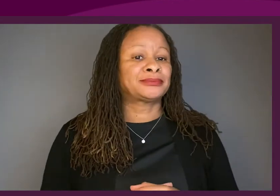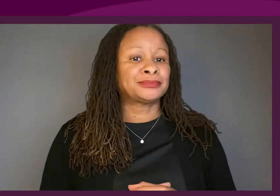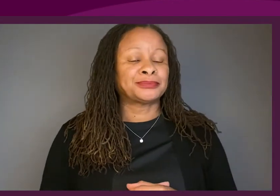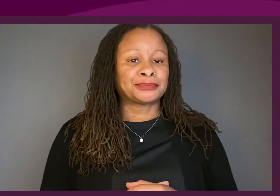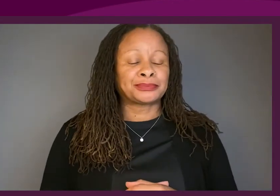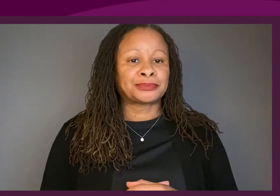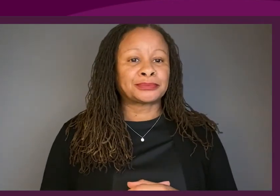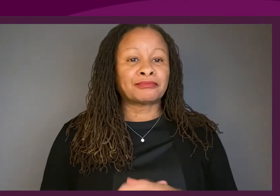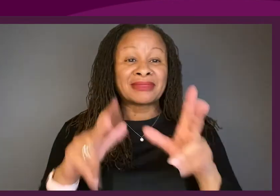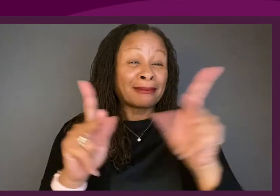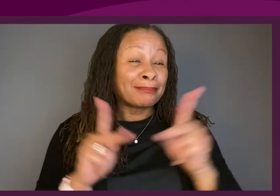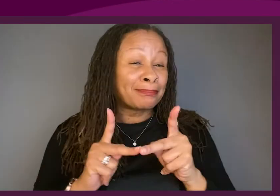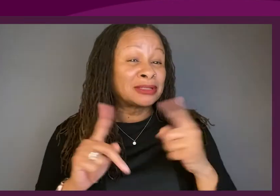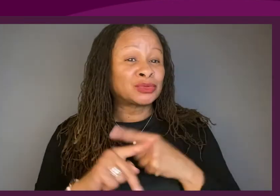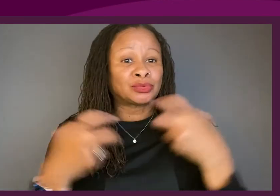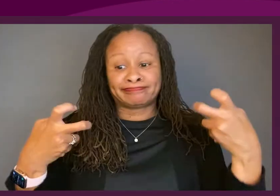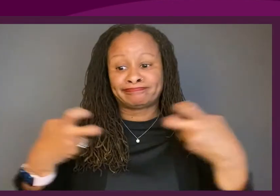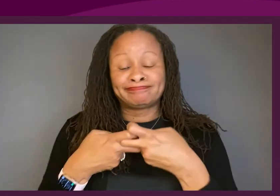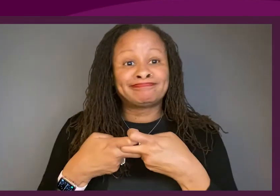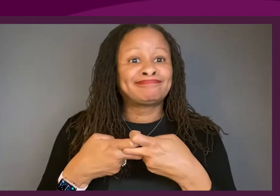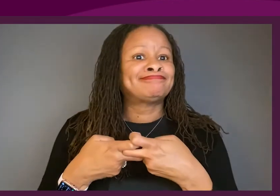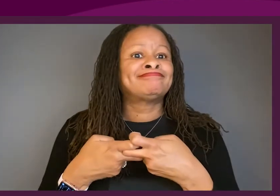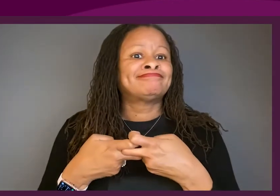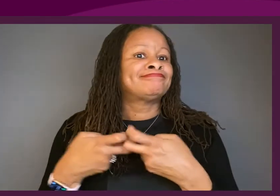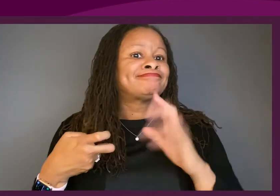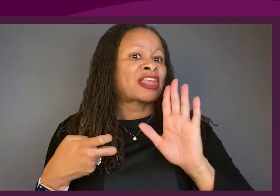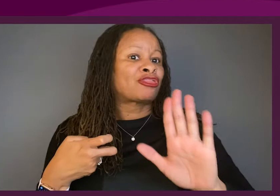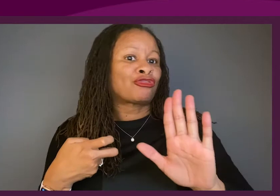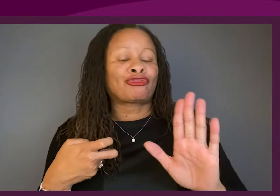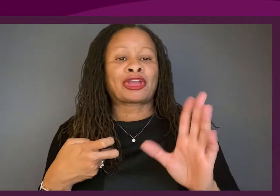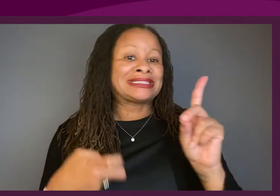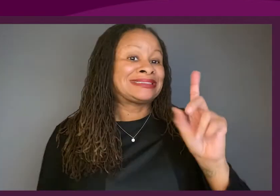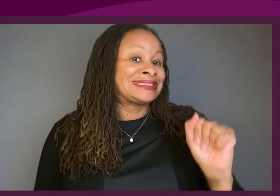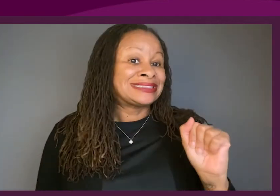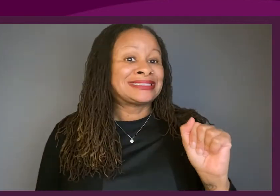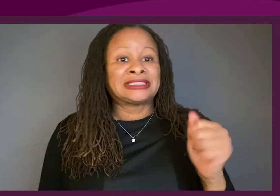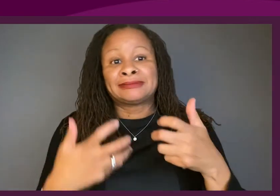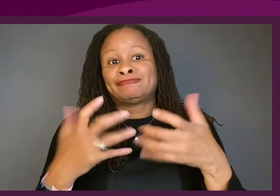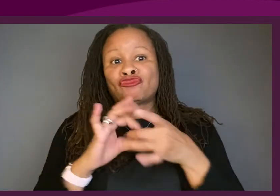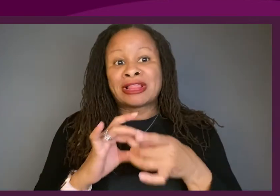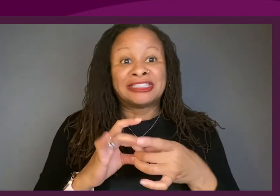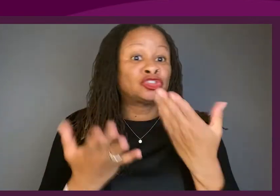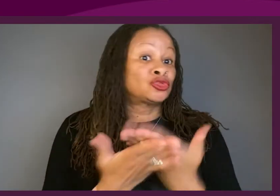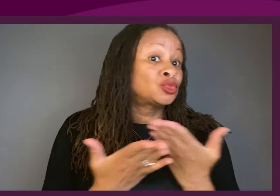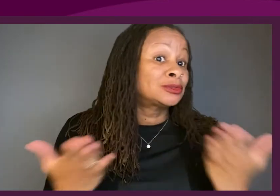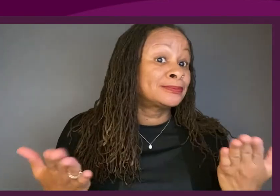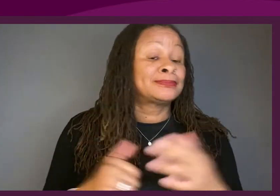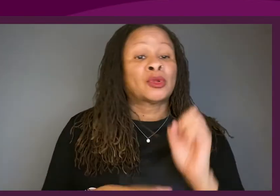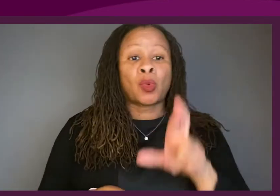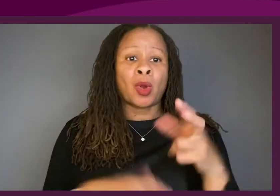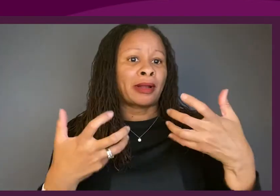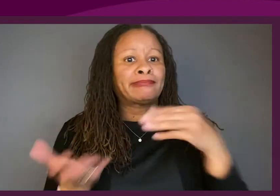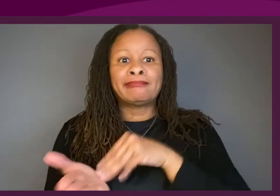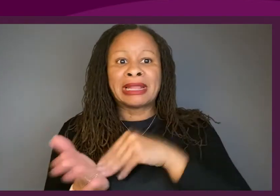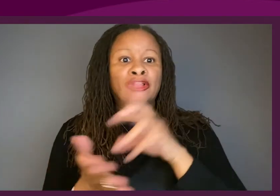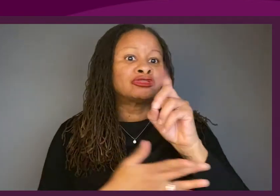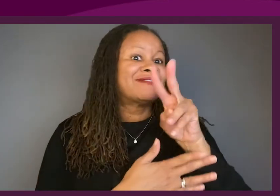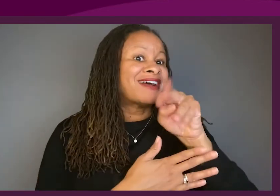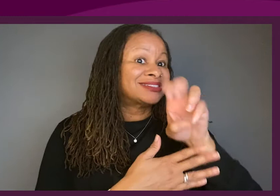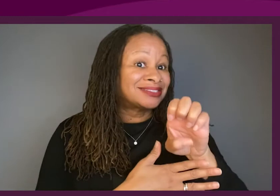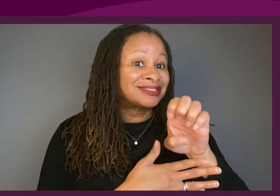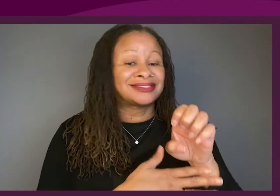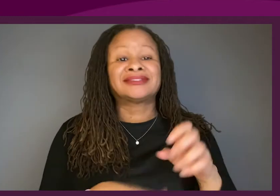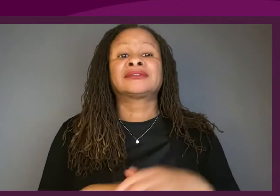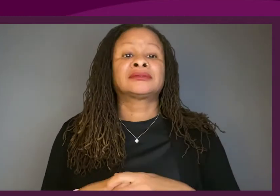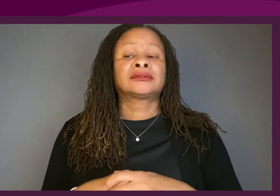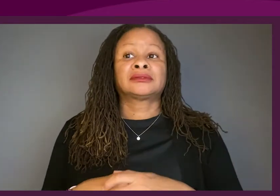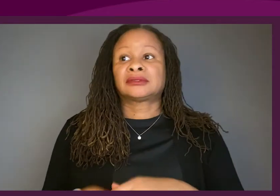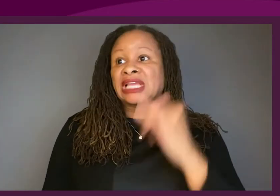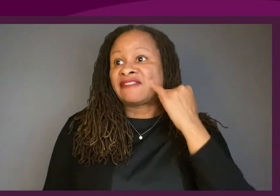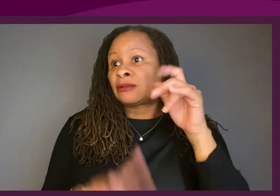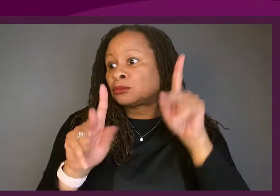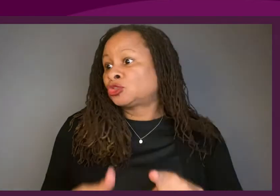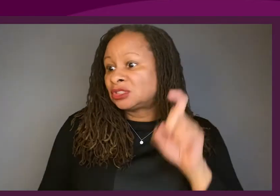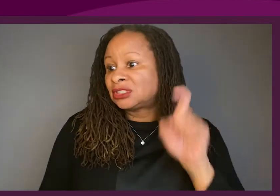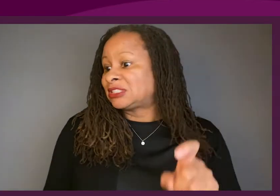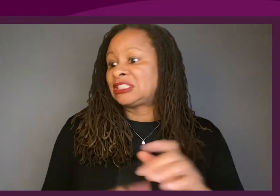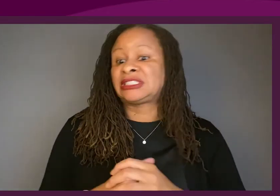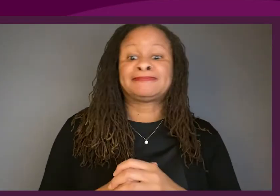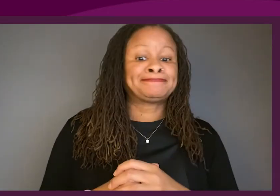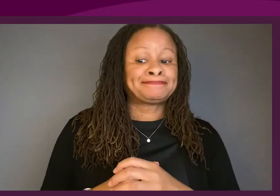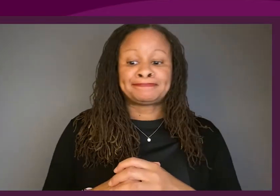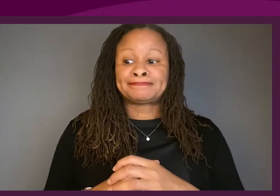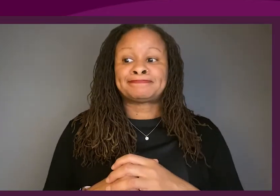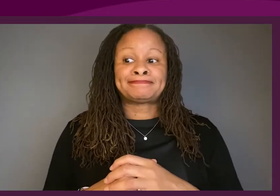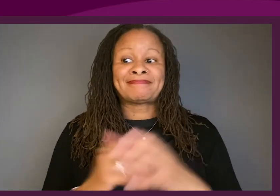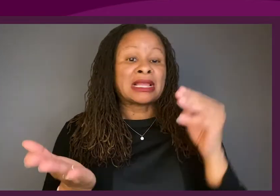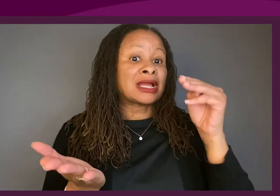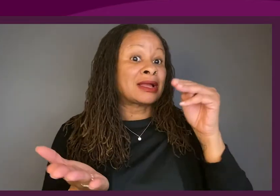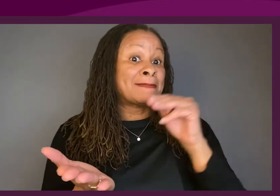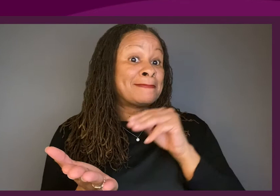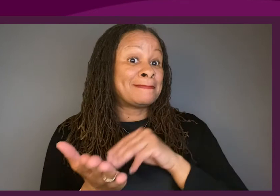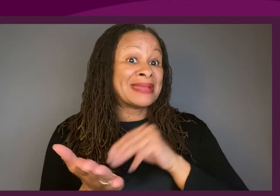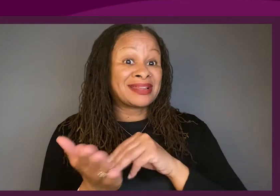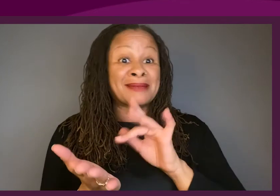need a place to plug in their disability-related equipment or medical devices, if their medications